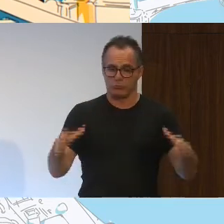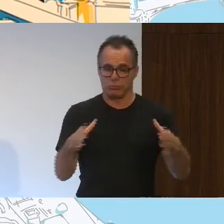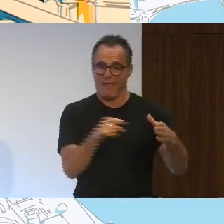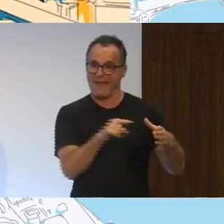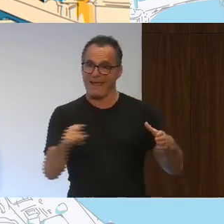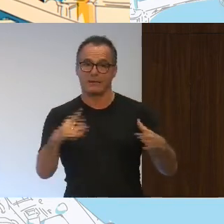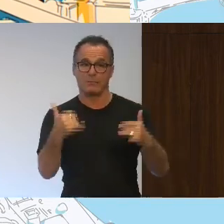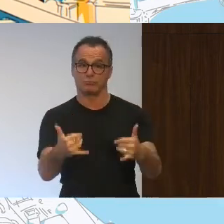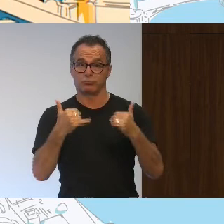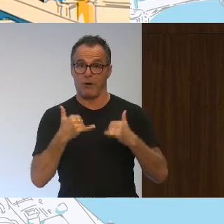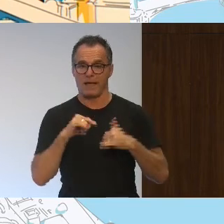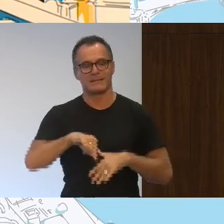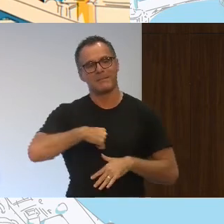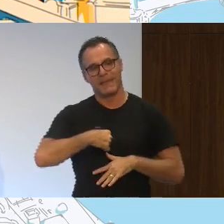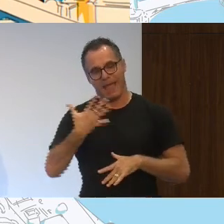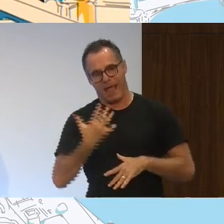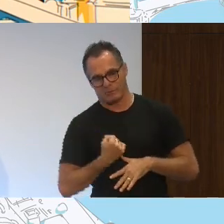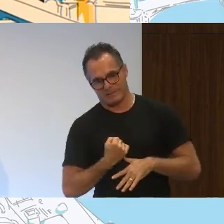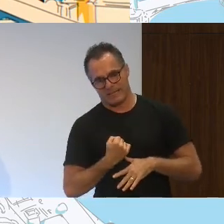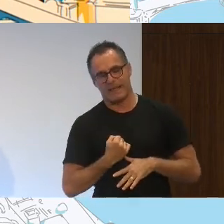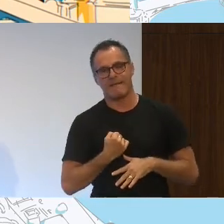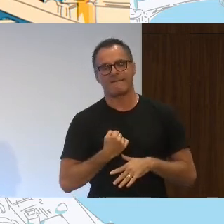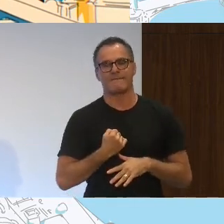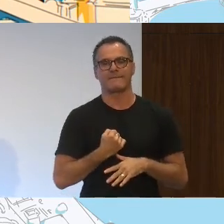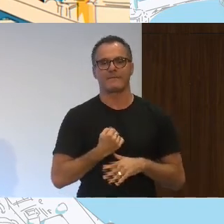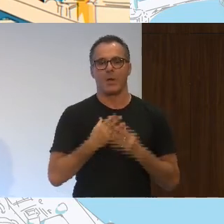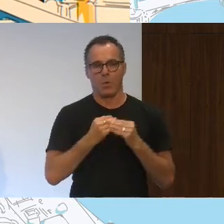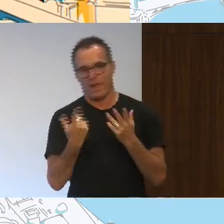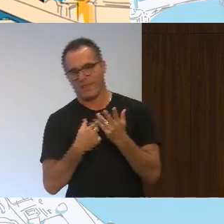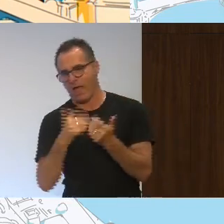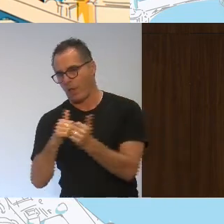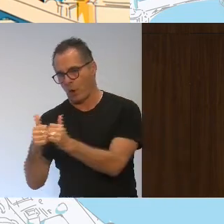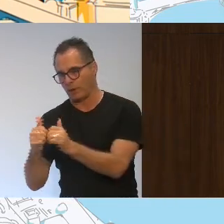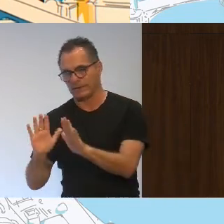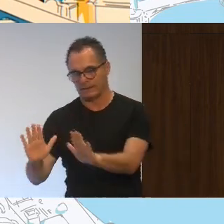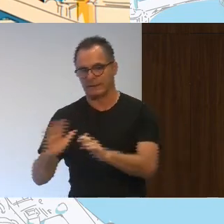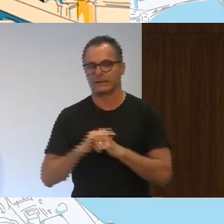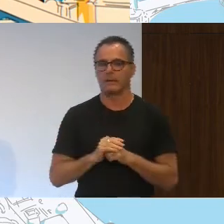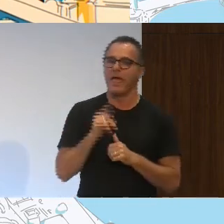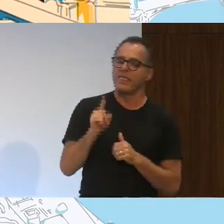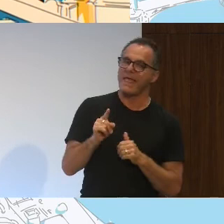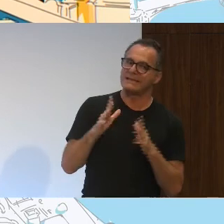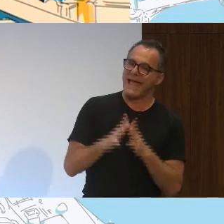which I got with Lars Edmondson. Yes Olinson and Mike Moskowitz. It's a big deal in neuroscience